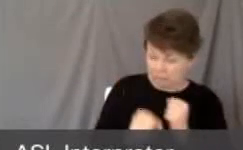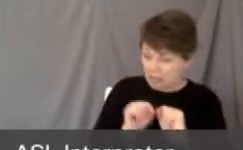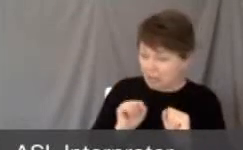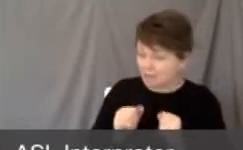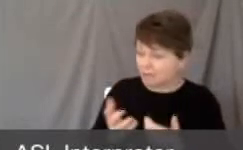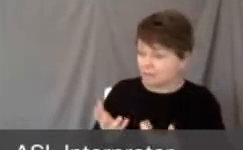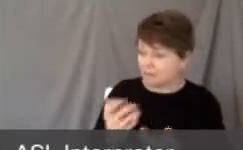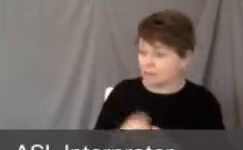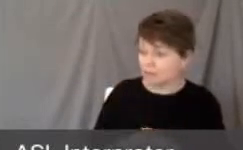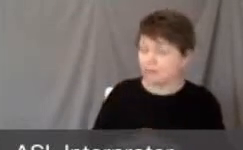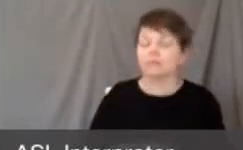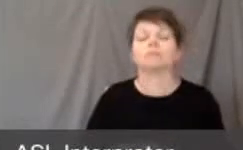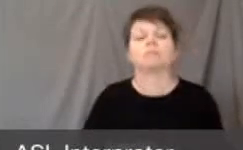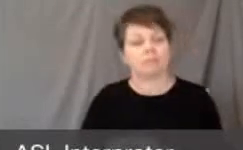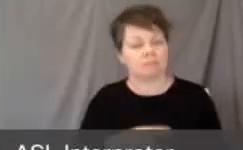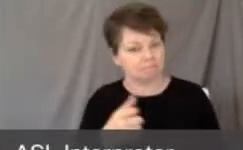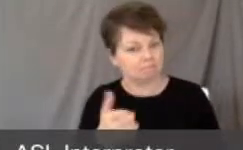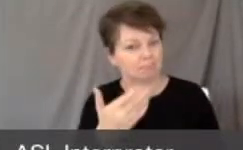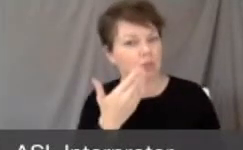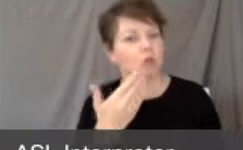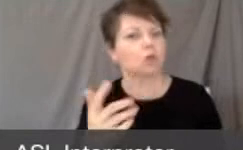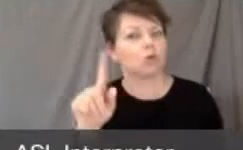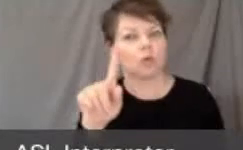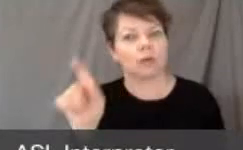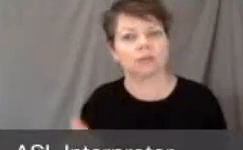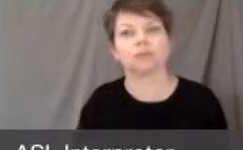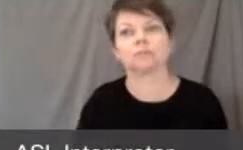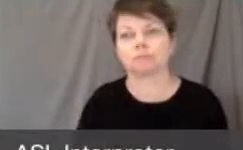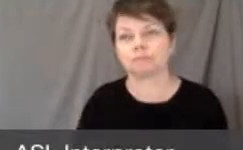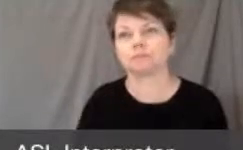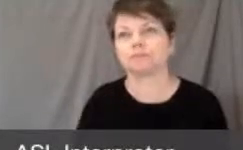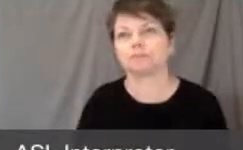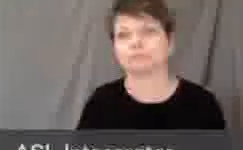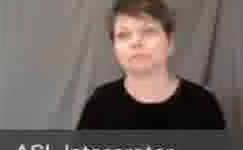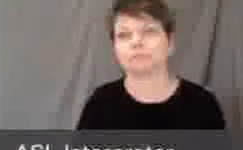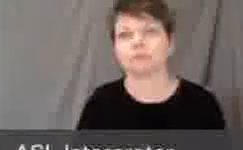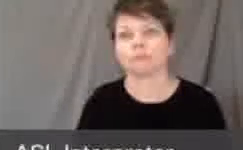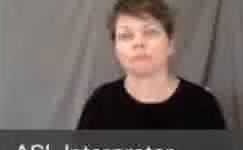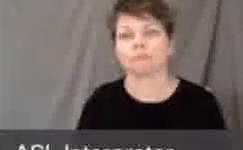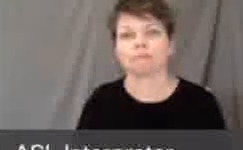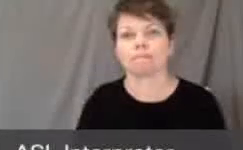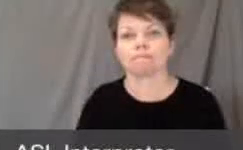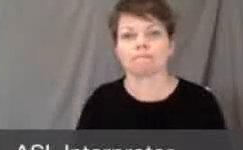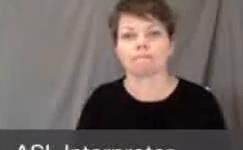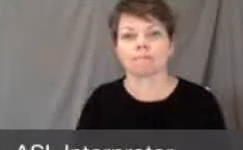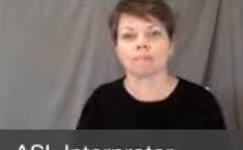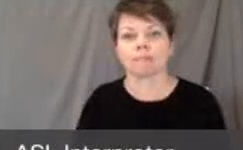I I I I agree that that that I actually do not know the answer.